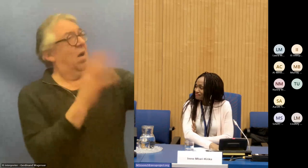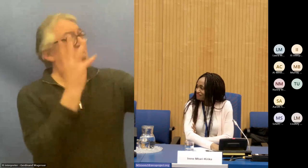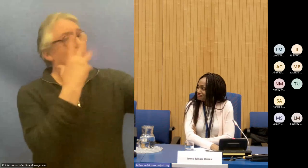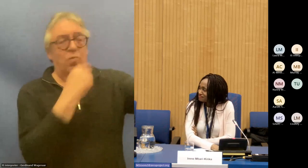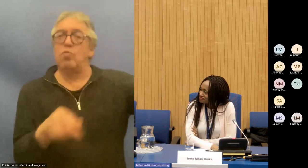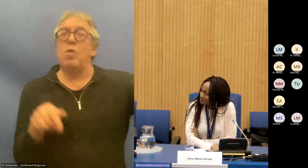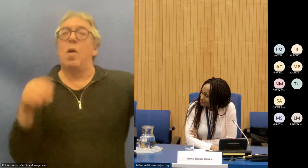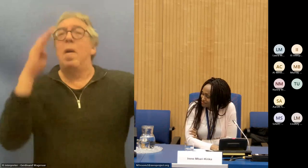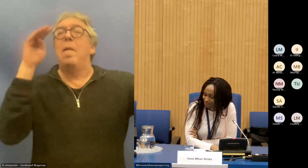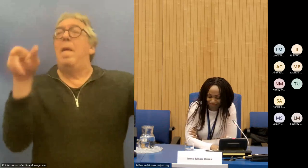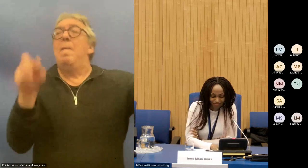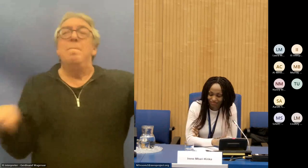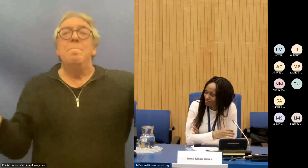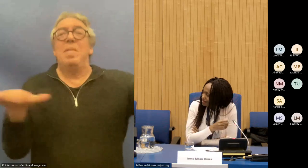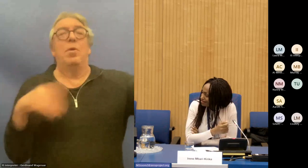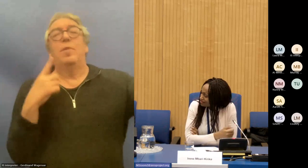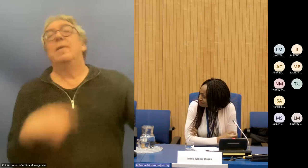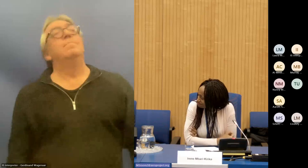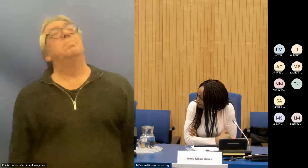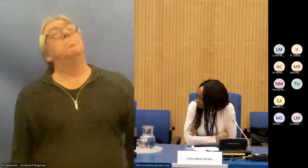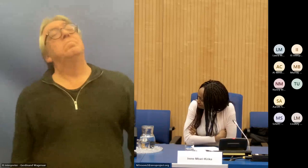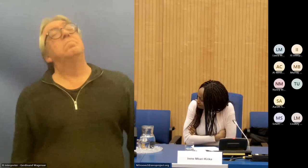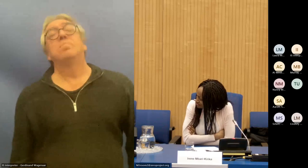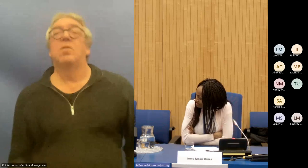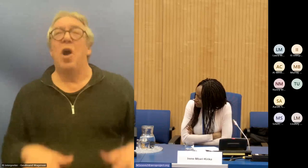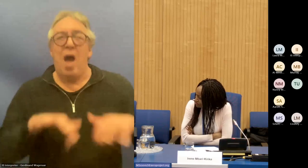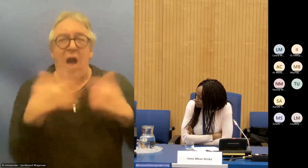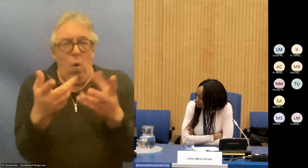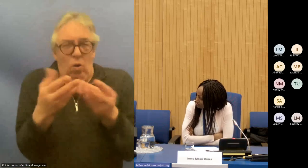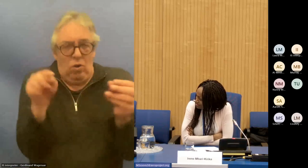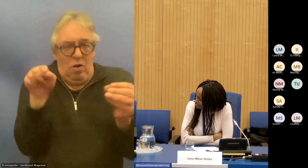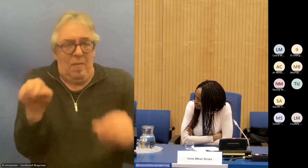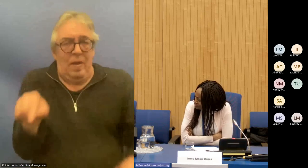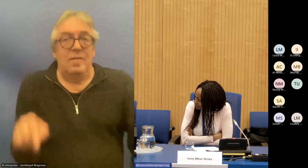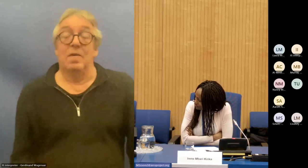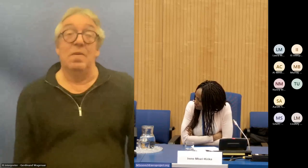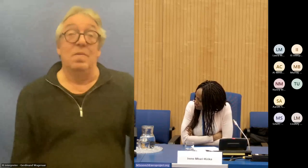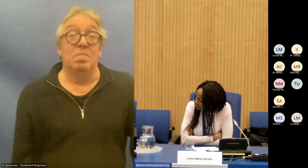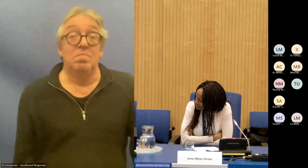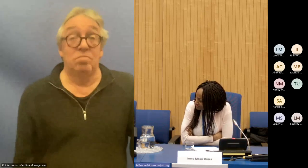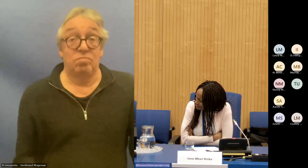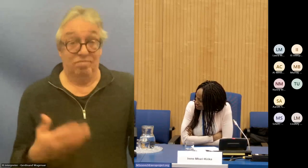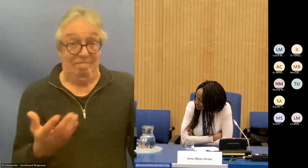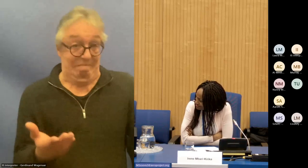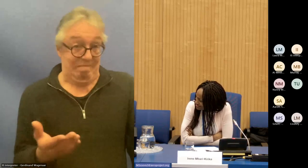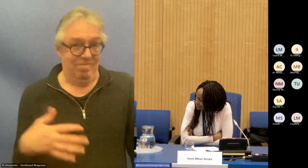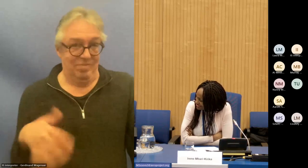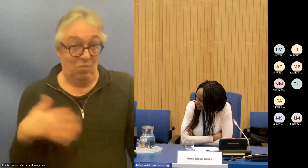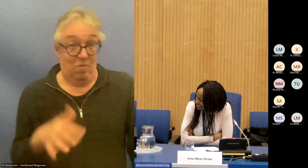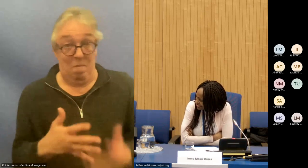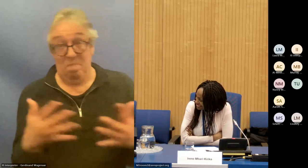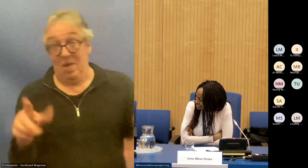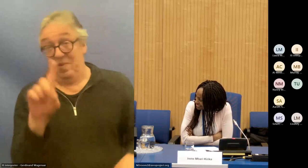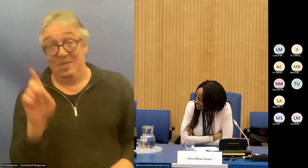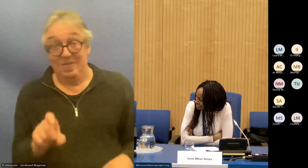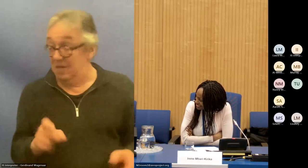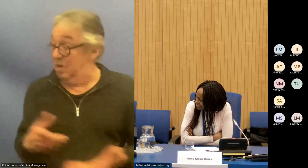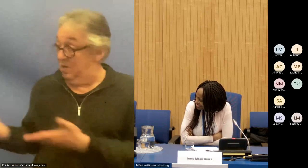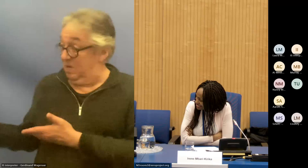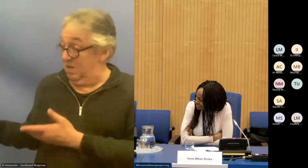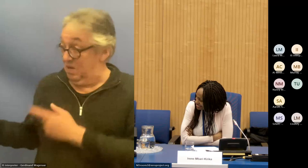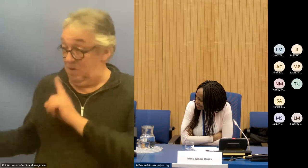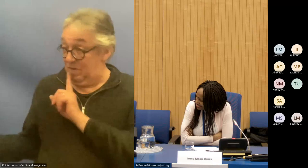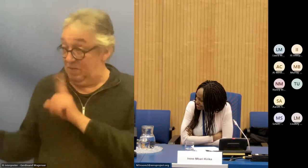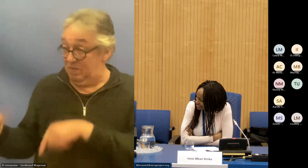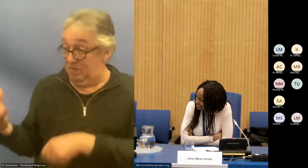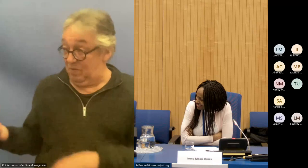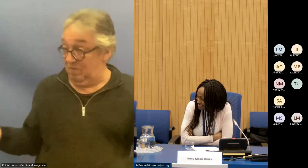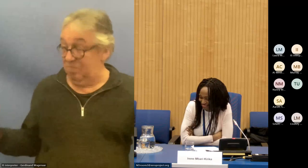Let me go to my right, anyone open to answering the question?